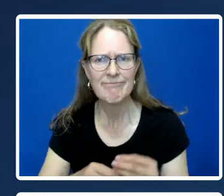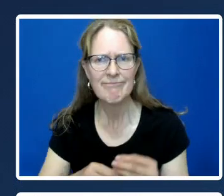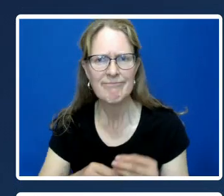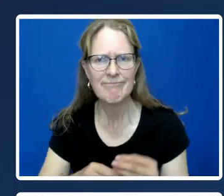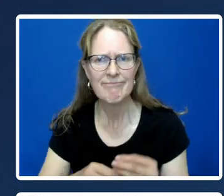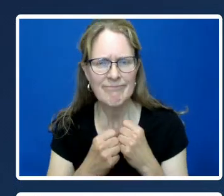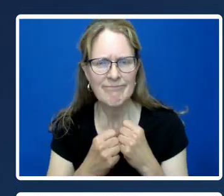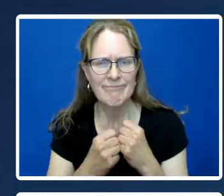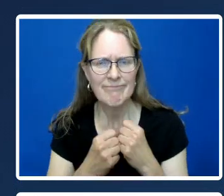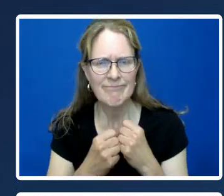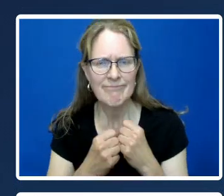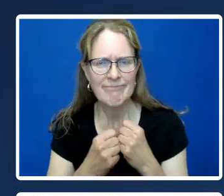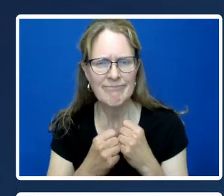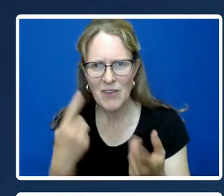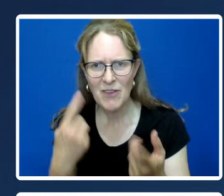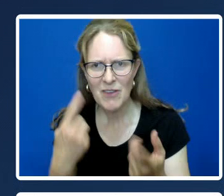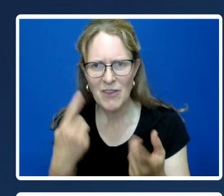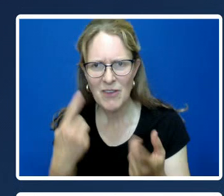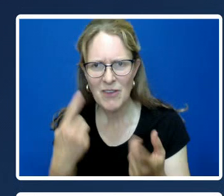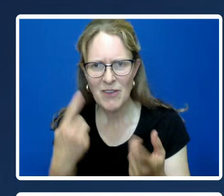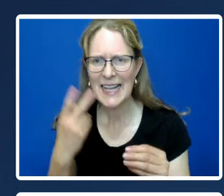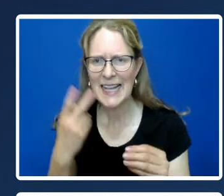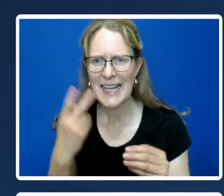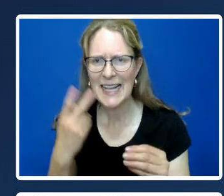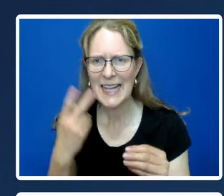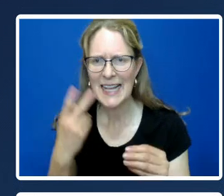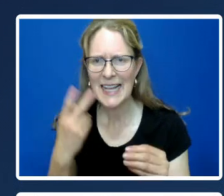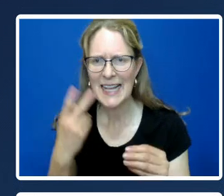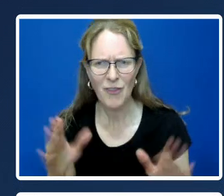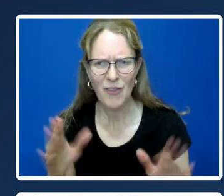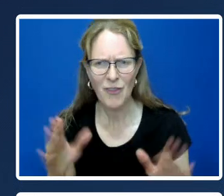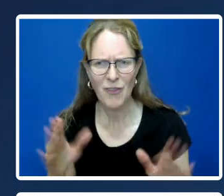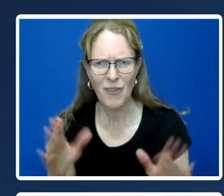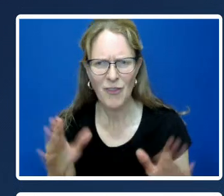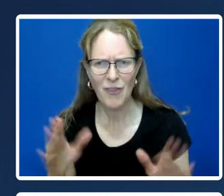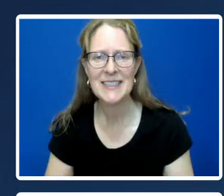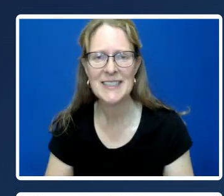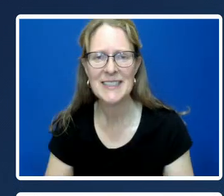through in the chat. So, I encourage you to read the chat if you haven't been reading it.